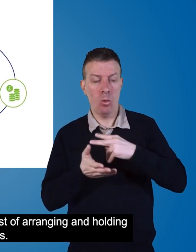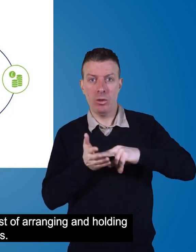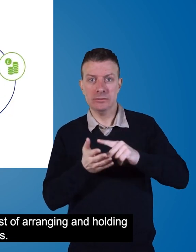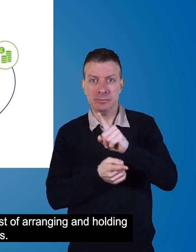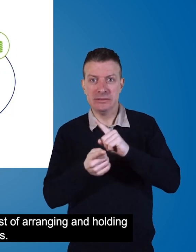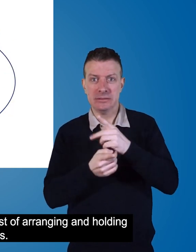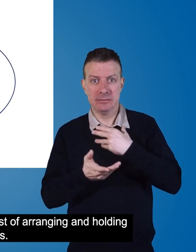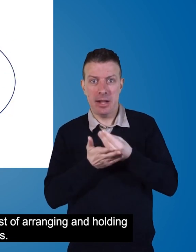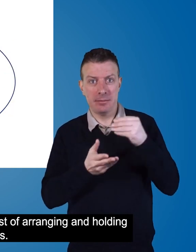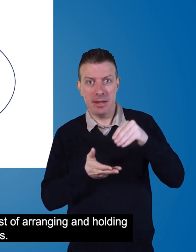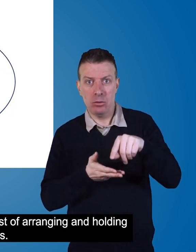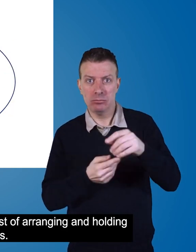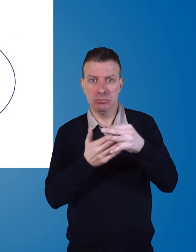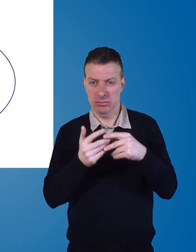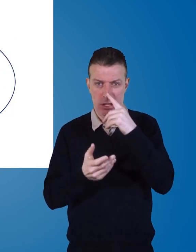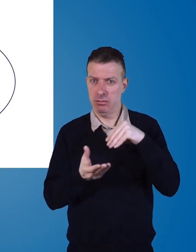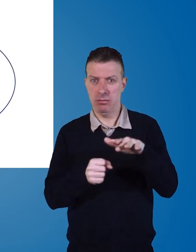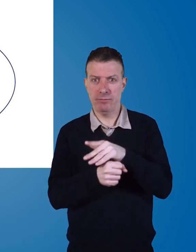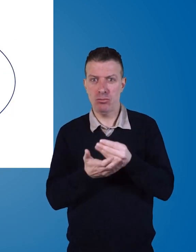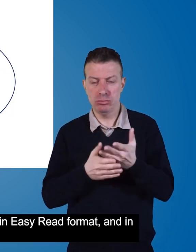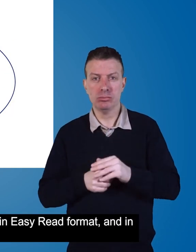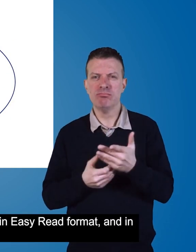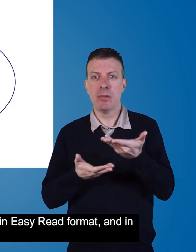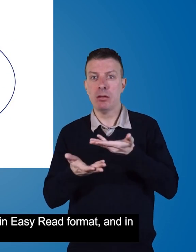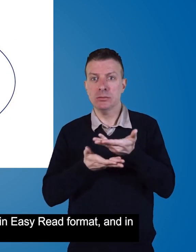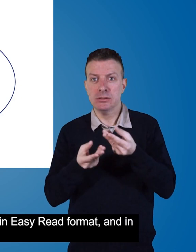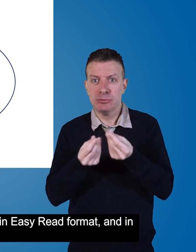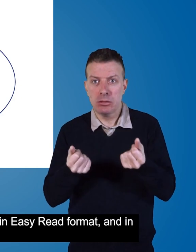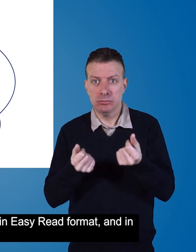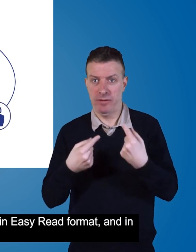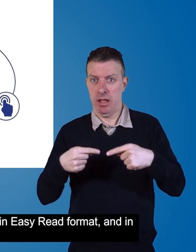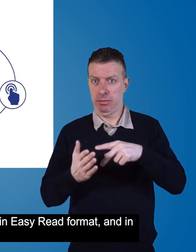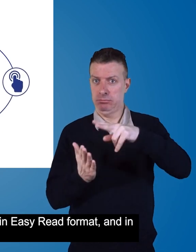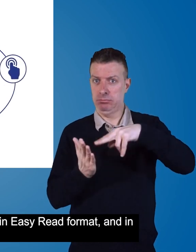arranging and holding discussions. Consultation materials are available and